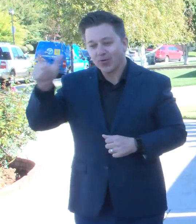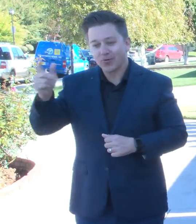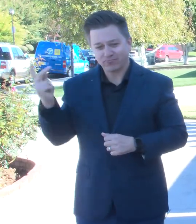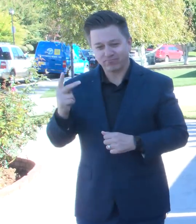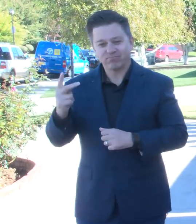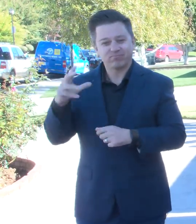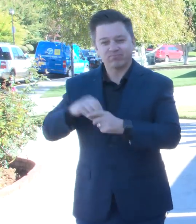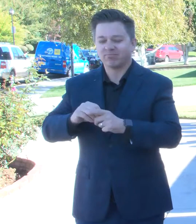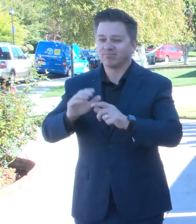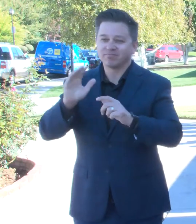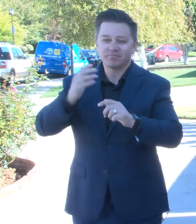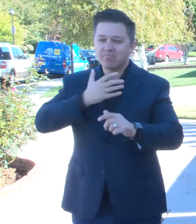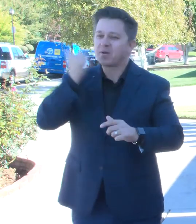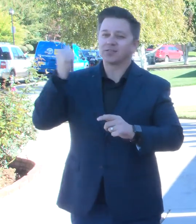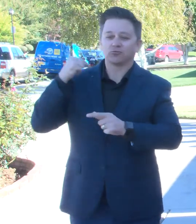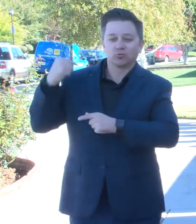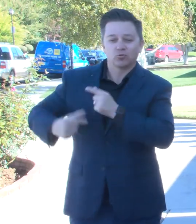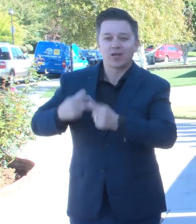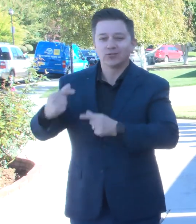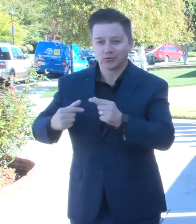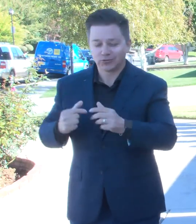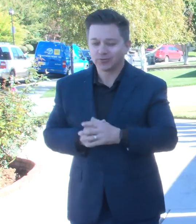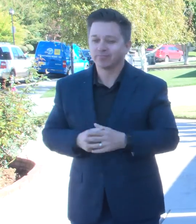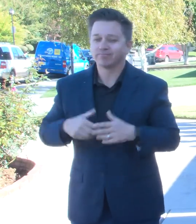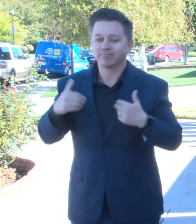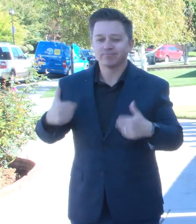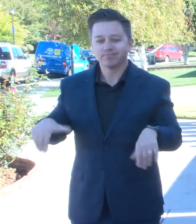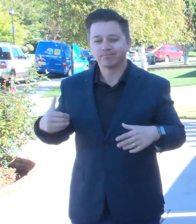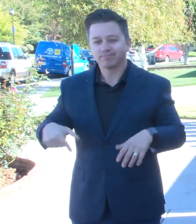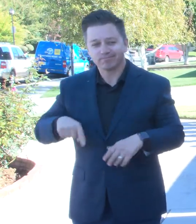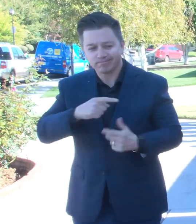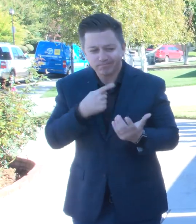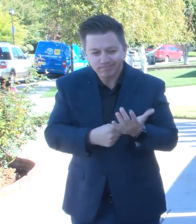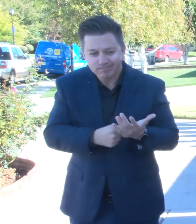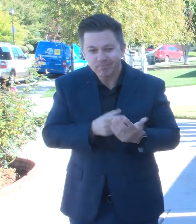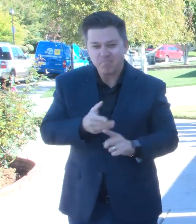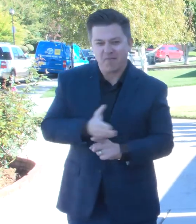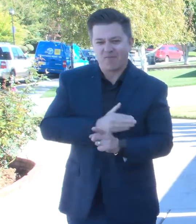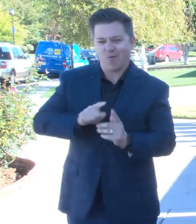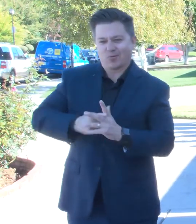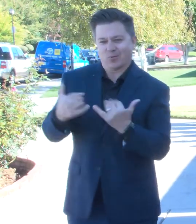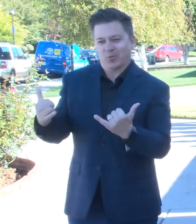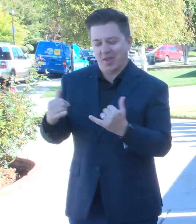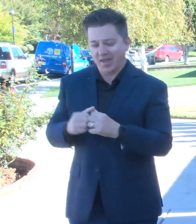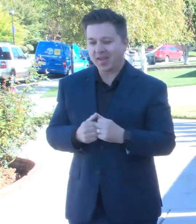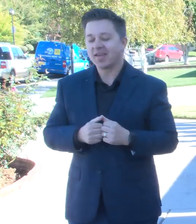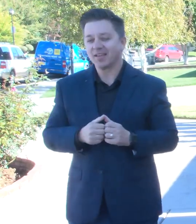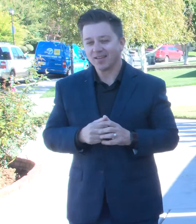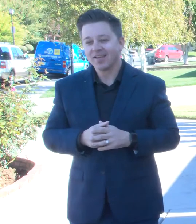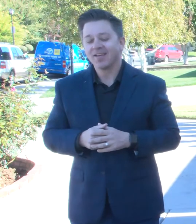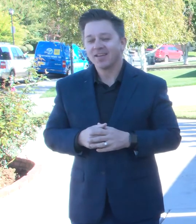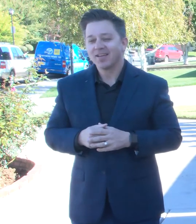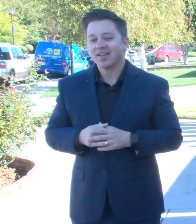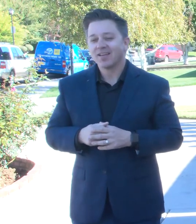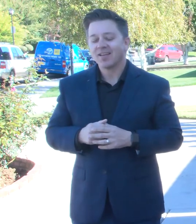greatest generation and as we were talking before we started today i was saying how